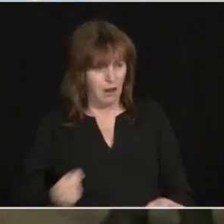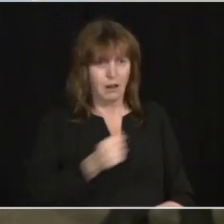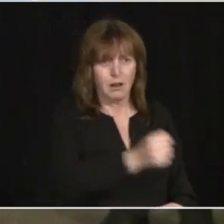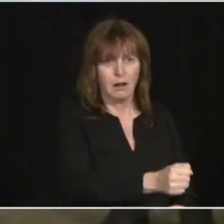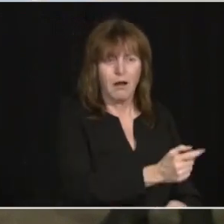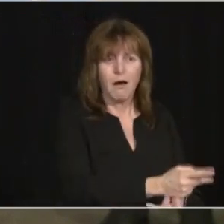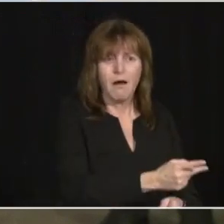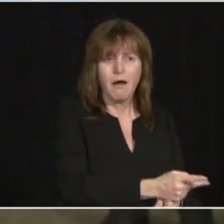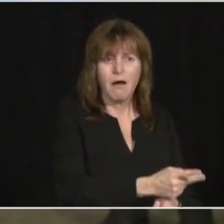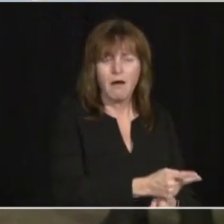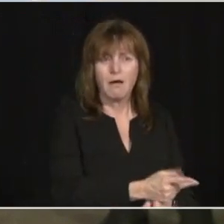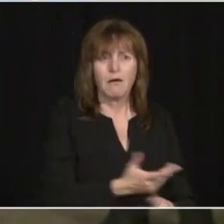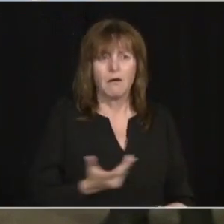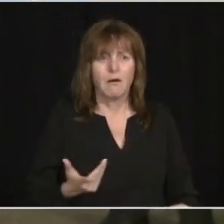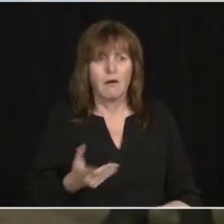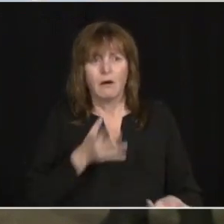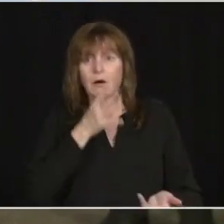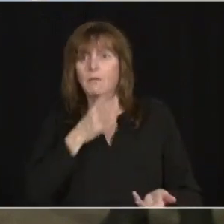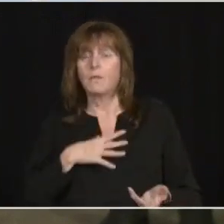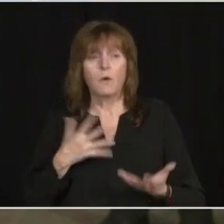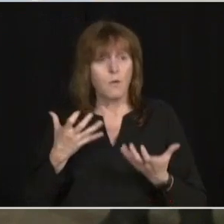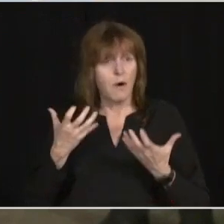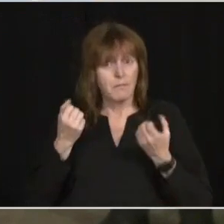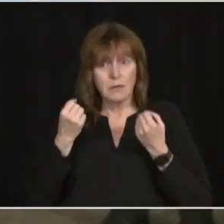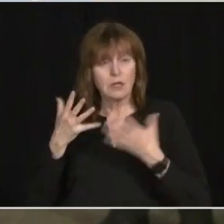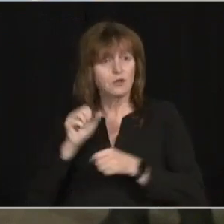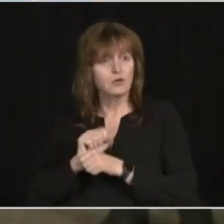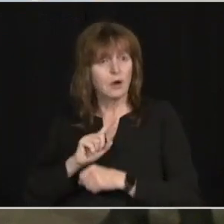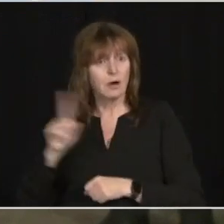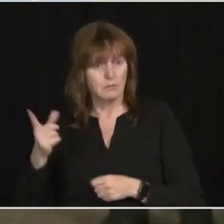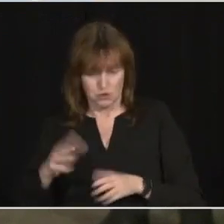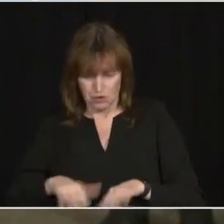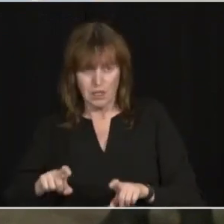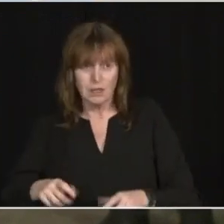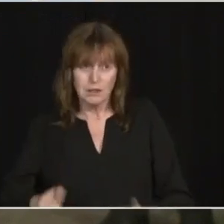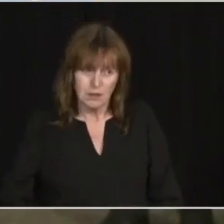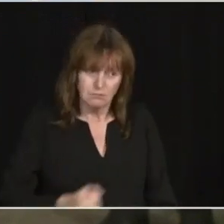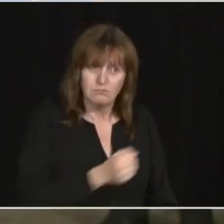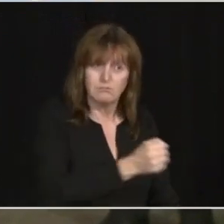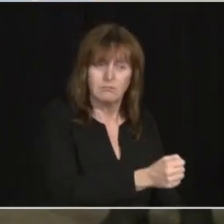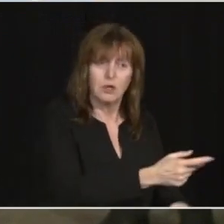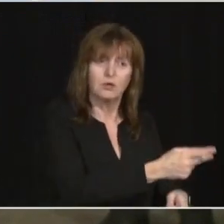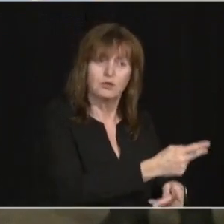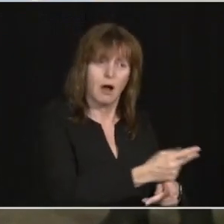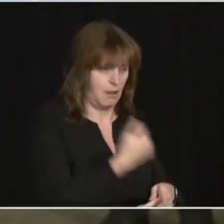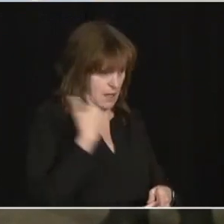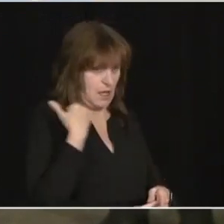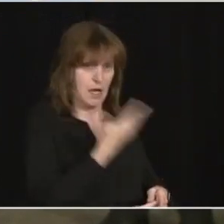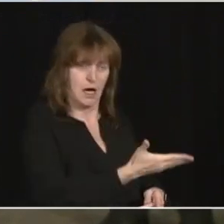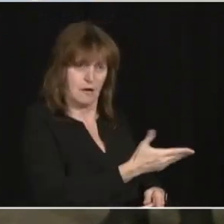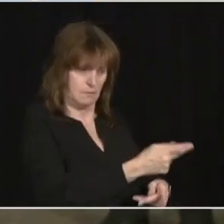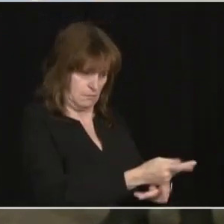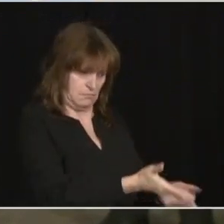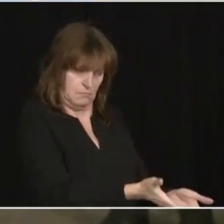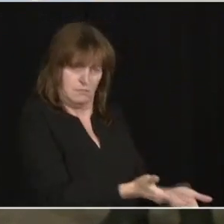That is critical to our recovery and especially for women. Child care is so consequential to their participation in the economy.